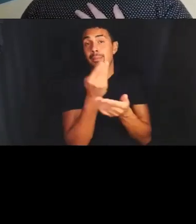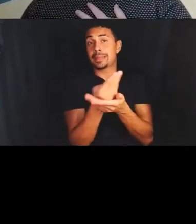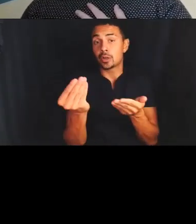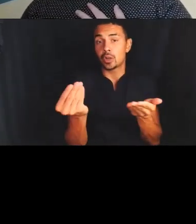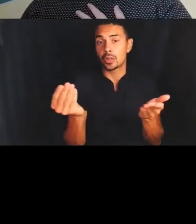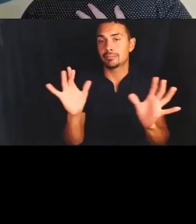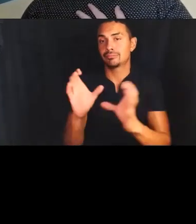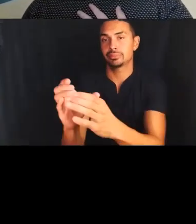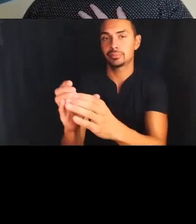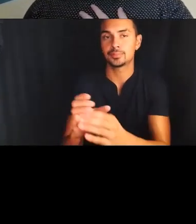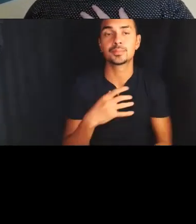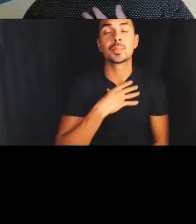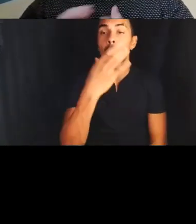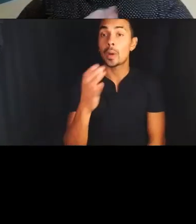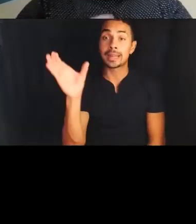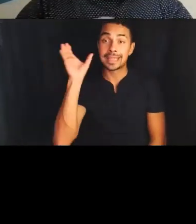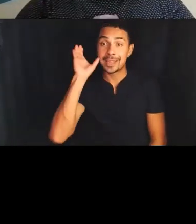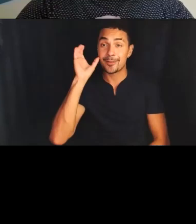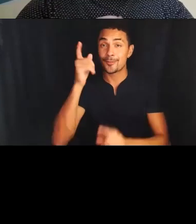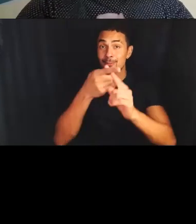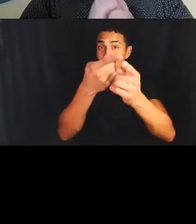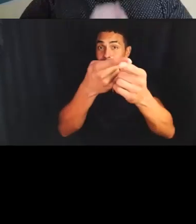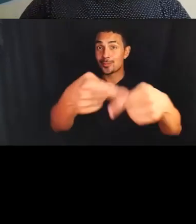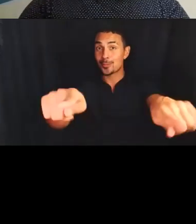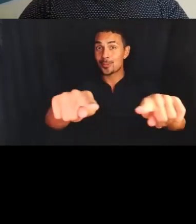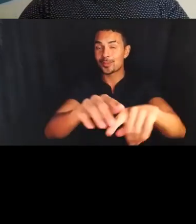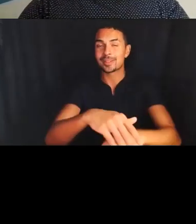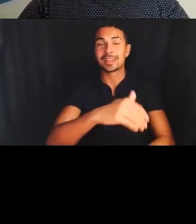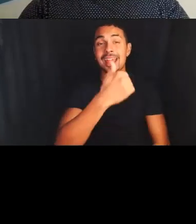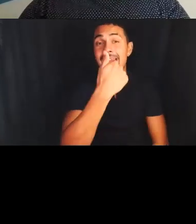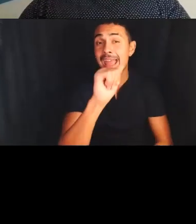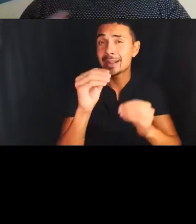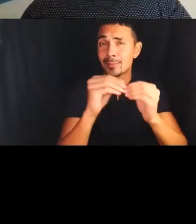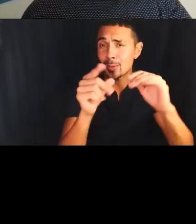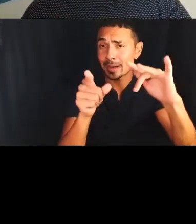So we wanna hear from you, are there other gaps that you see?